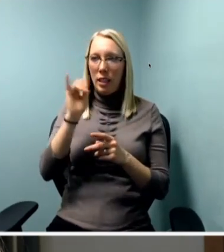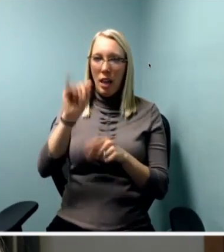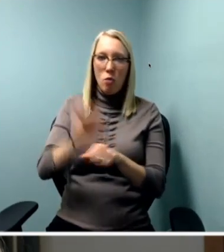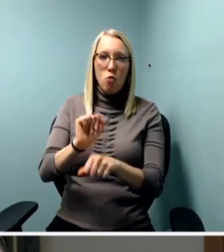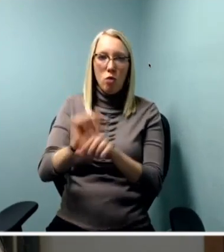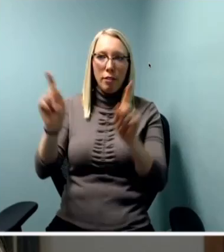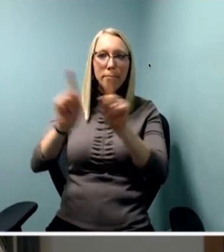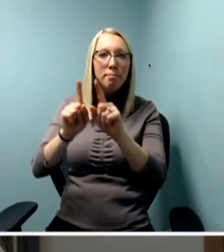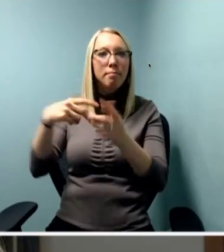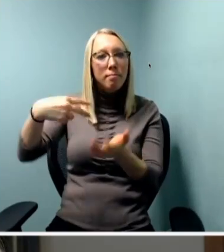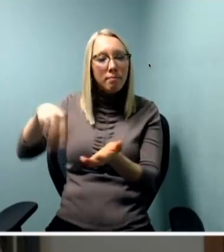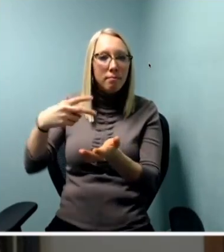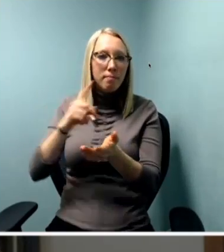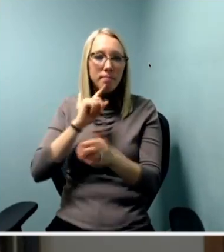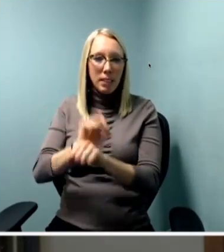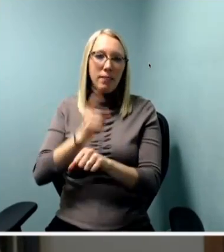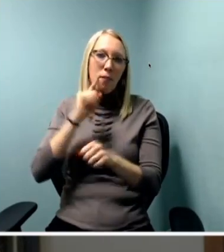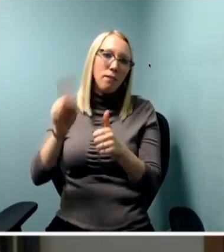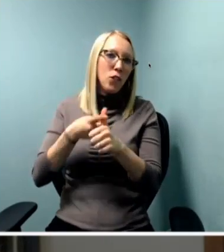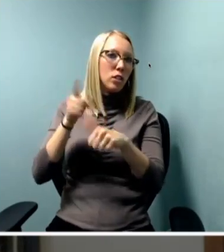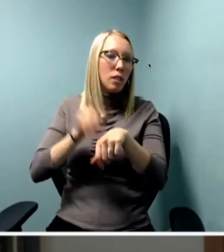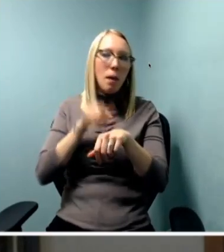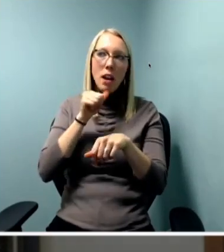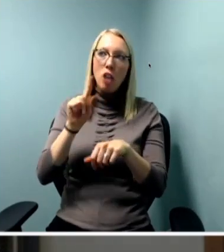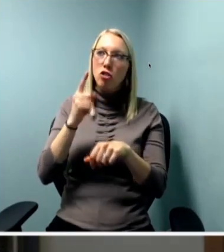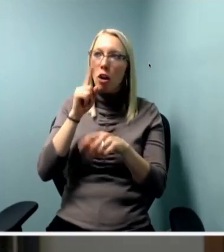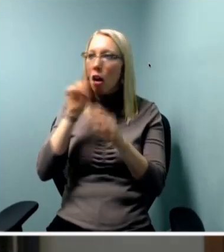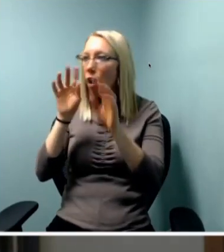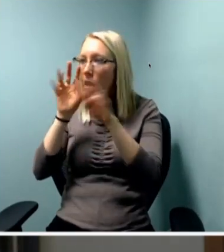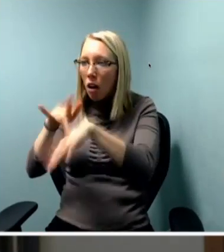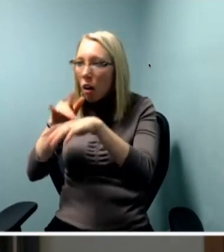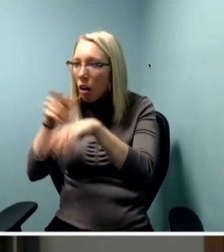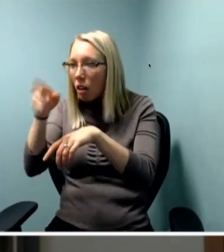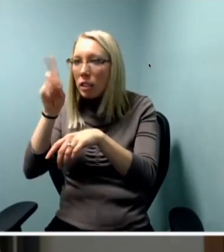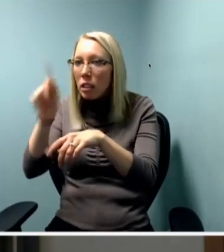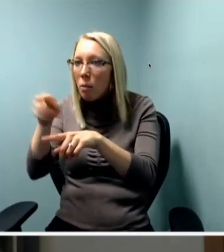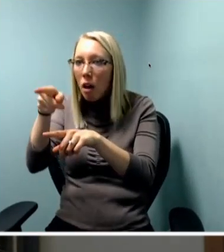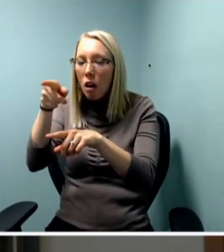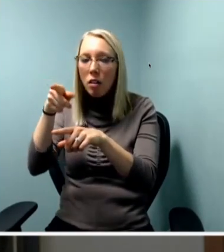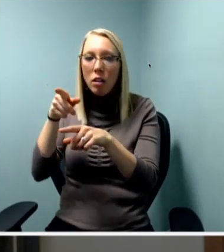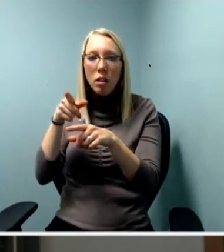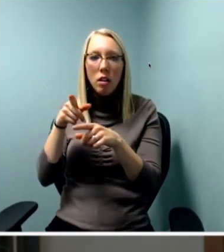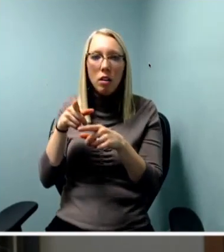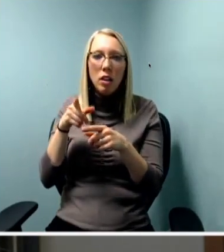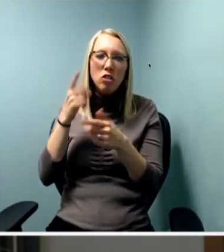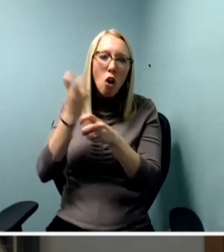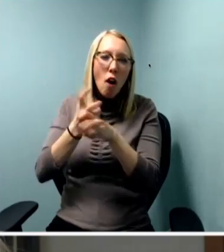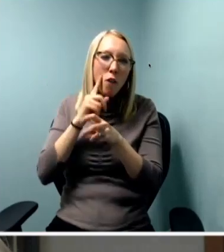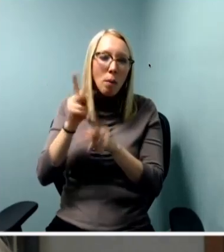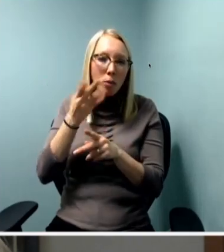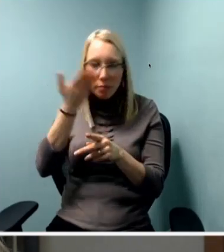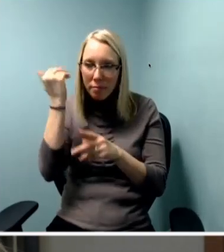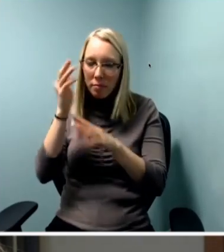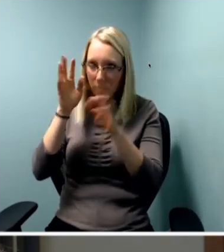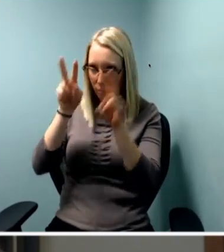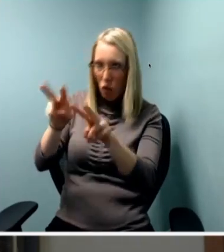and not just see the disability. But I think after you give people the opportunity to stare at you